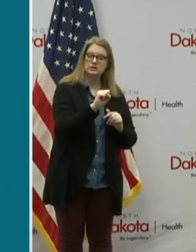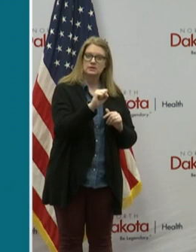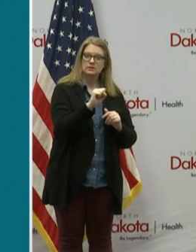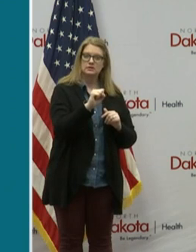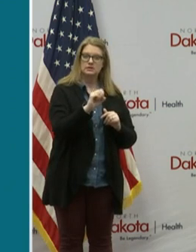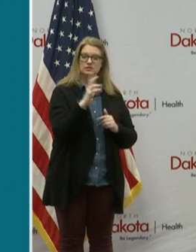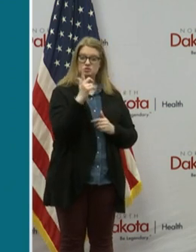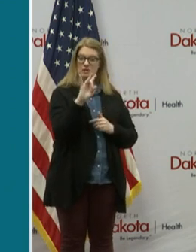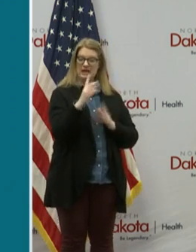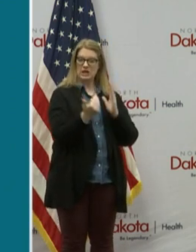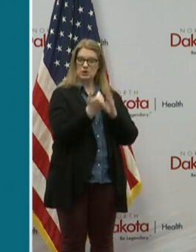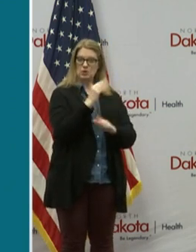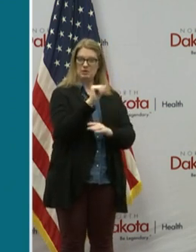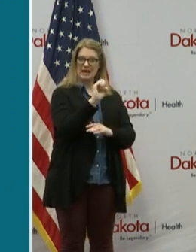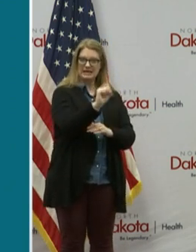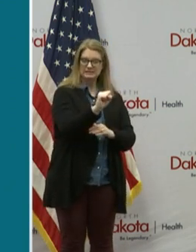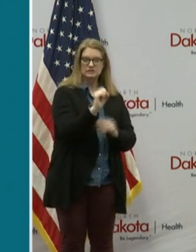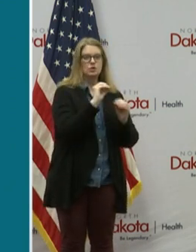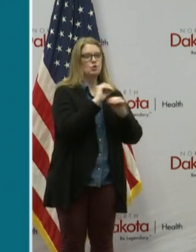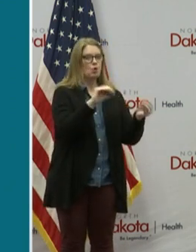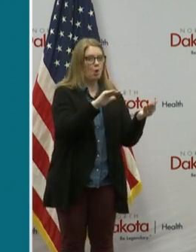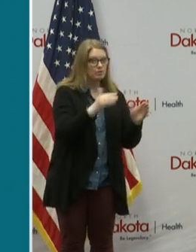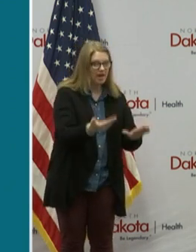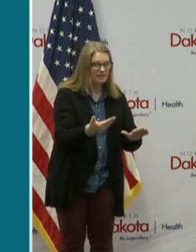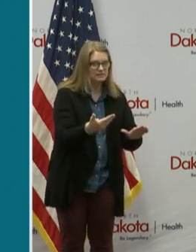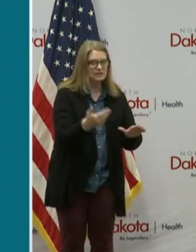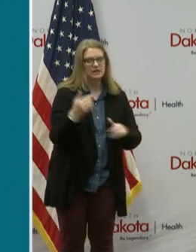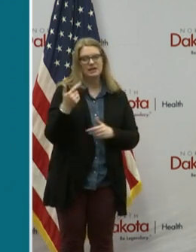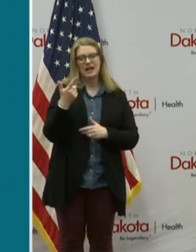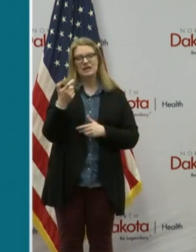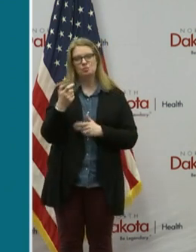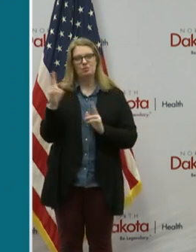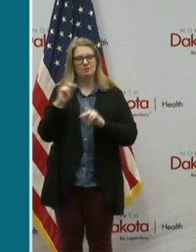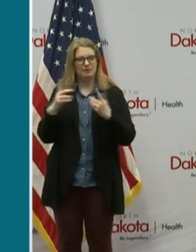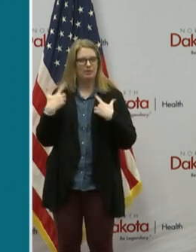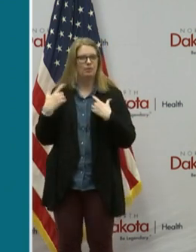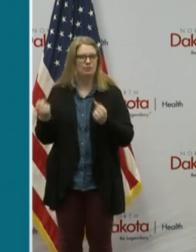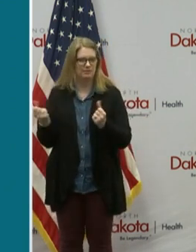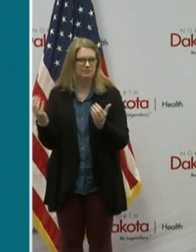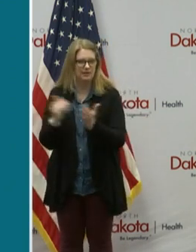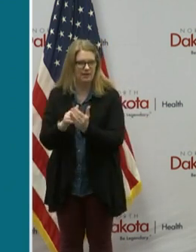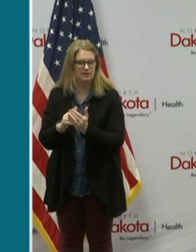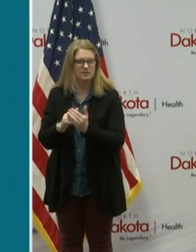ONE OF THE PIECES OF THE NEWS ON A DAY WHEN WE HAD --